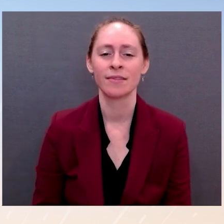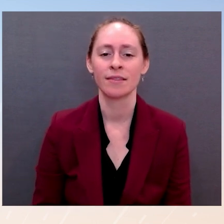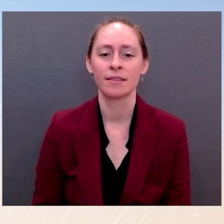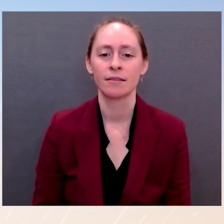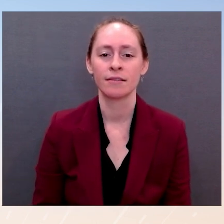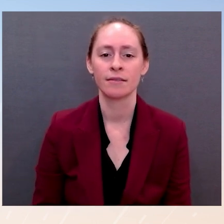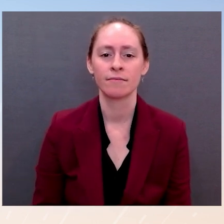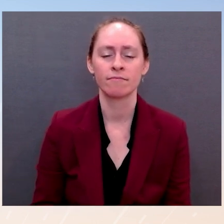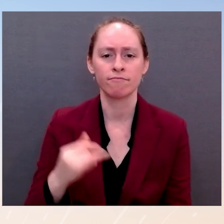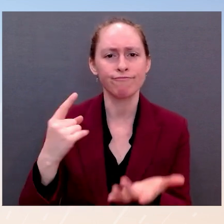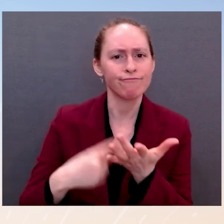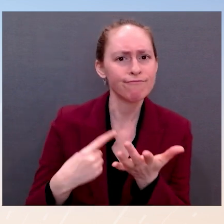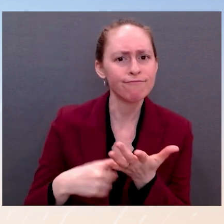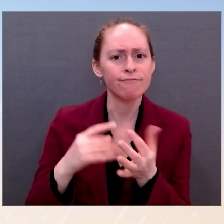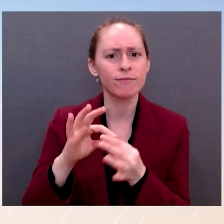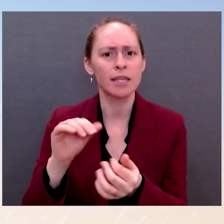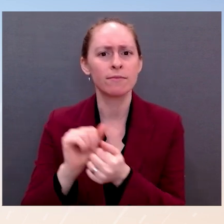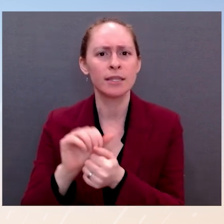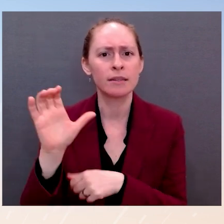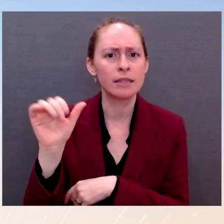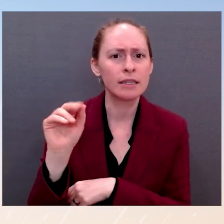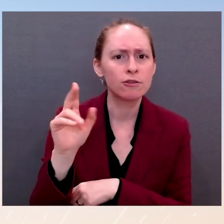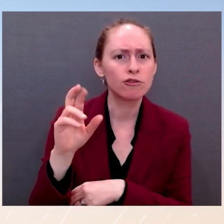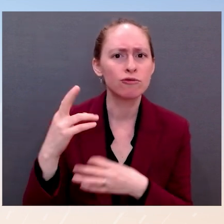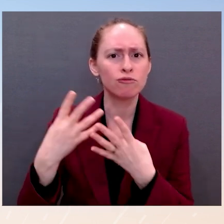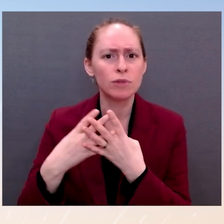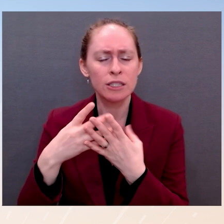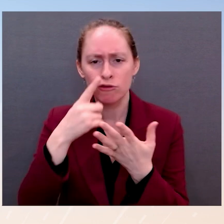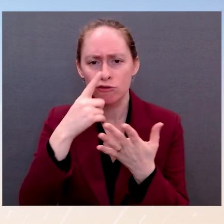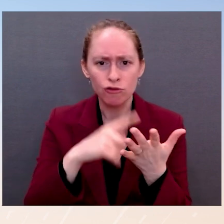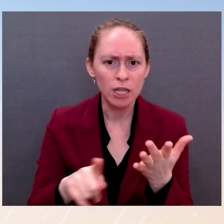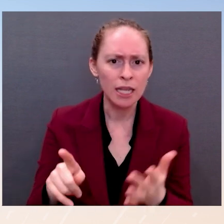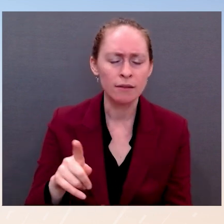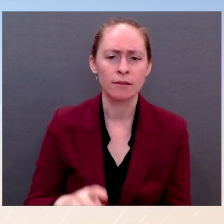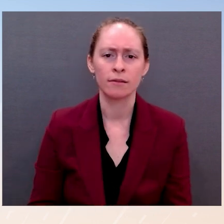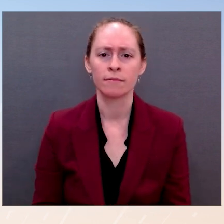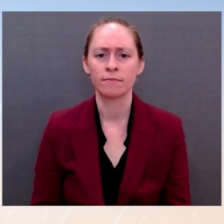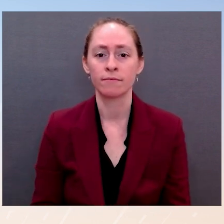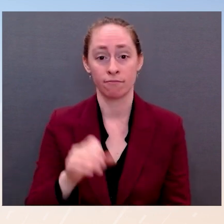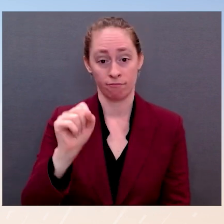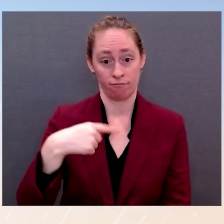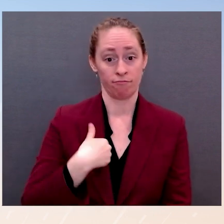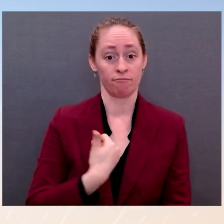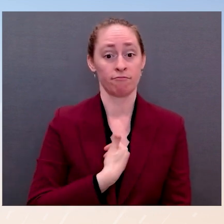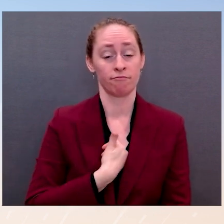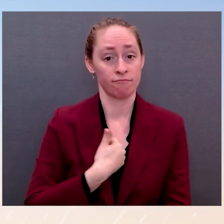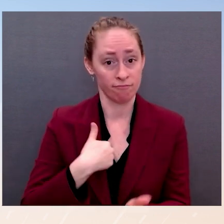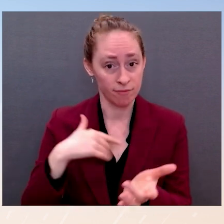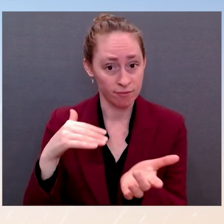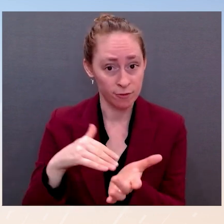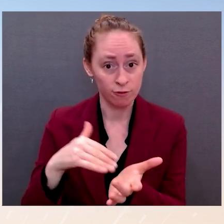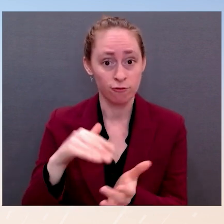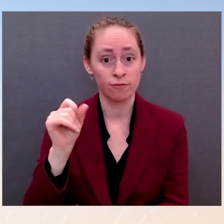and moments in the black community. And as Carissa mentioned in the New York position, the part of the team here in the White House